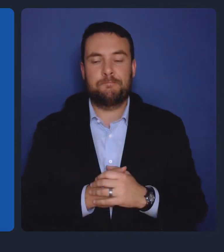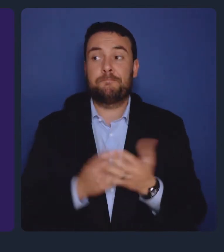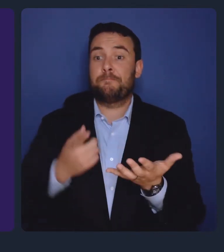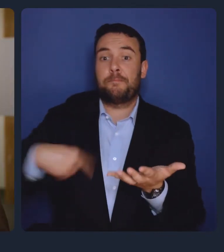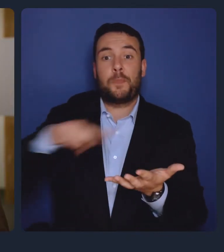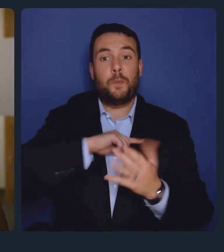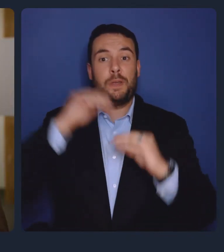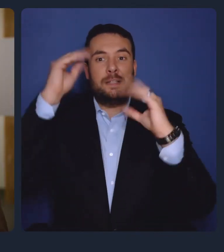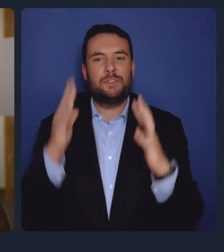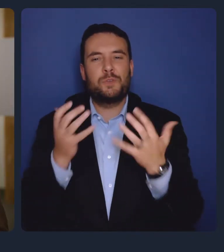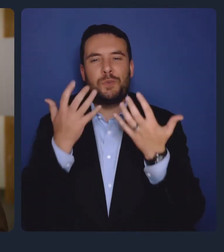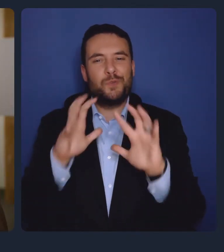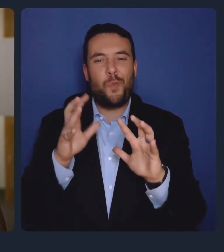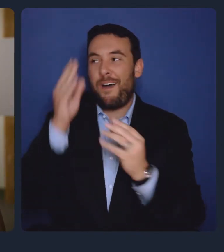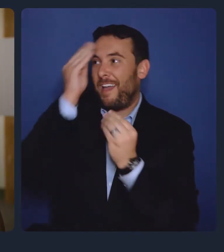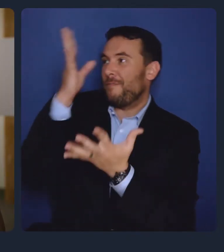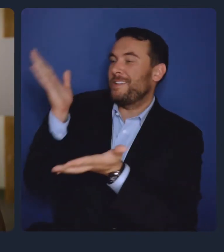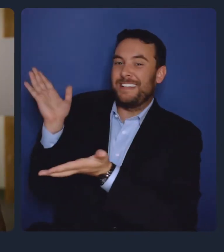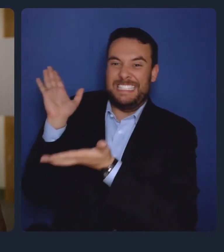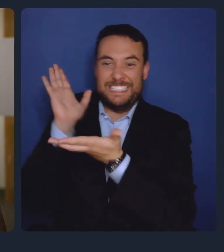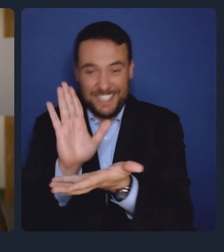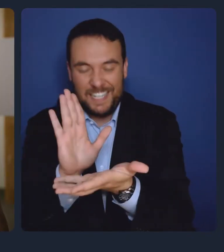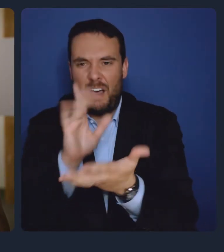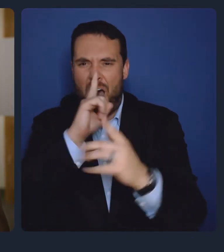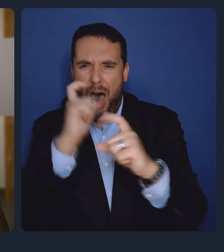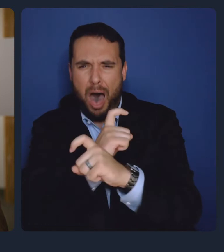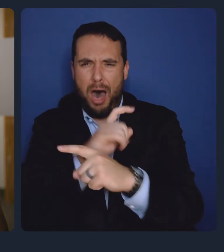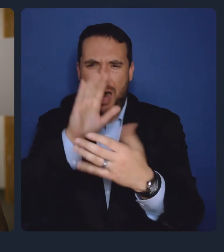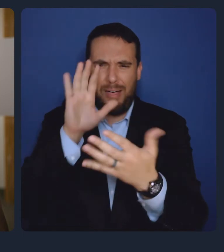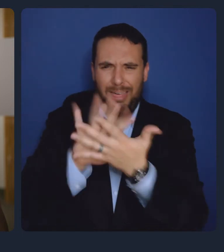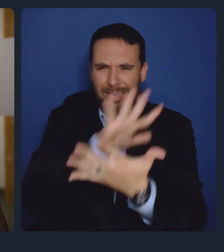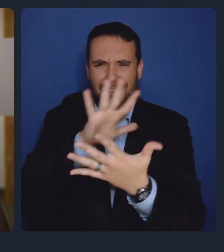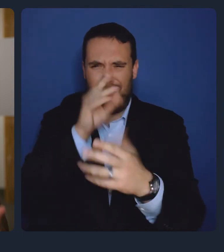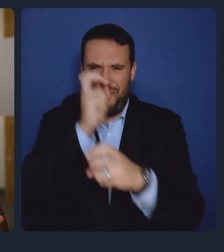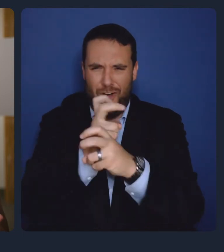As educators, we don't want to ruin their sense of engagement by presenting our content in ways that are difficult